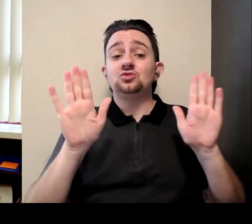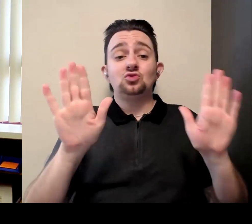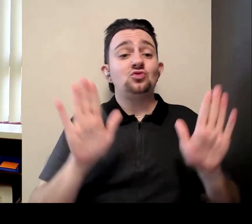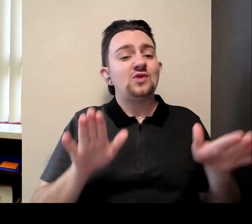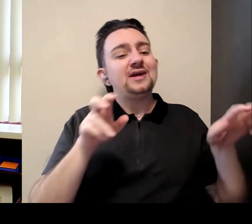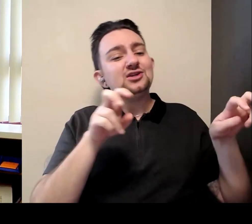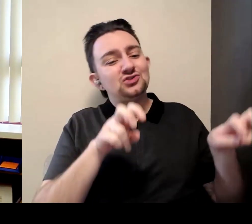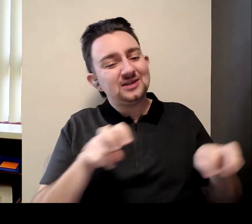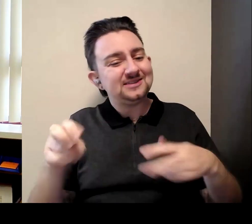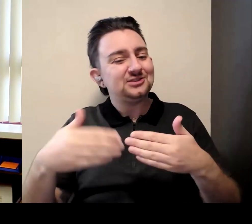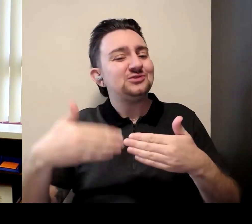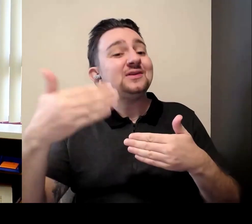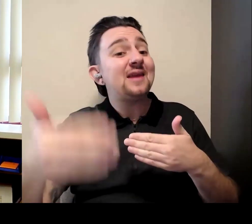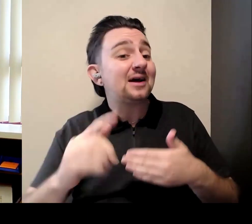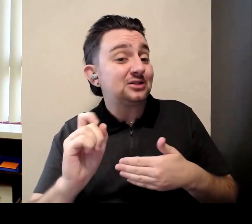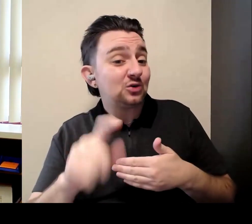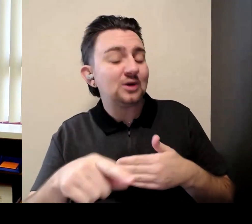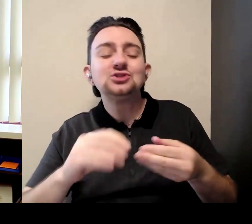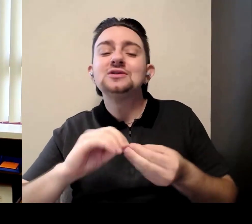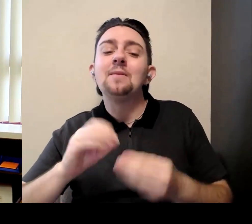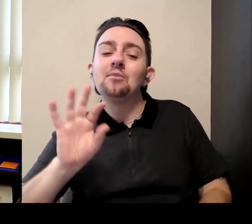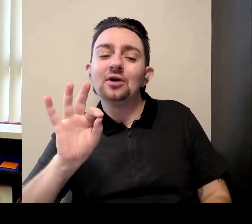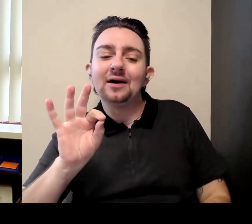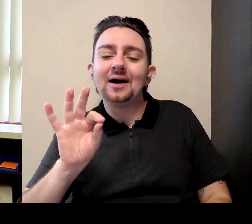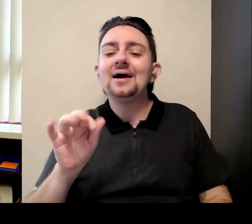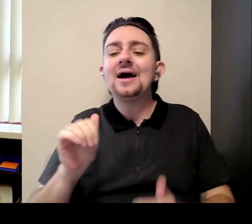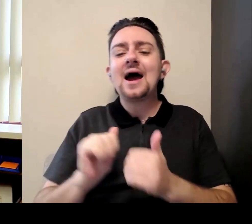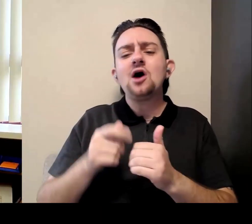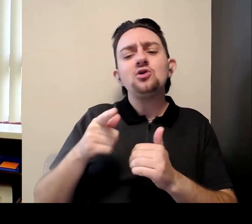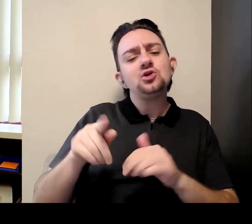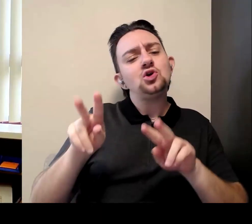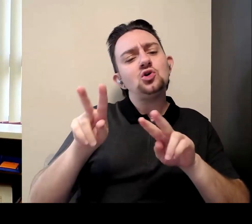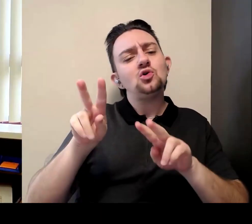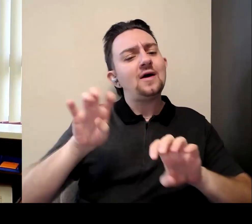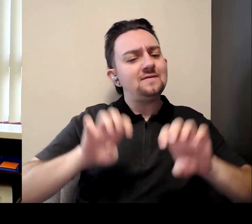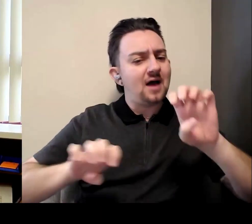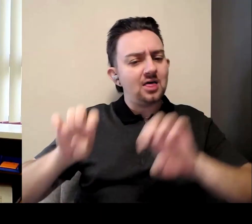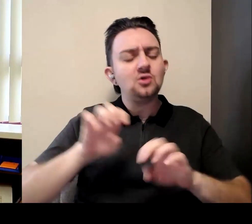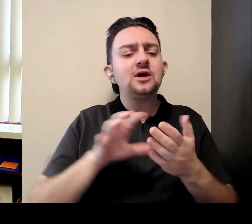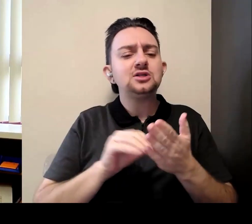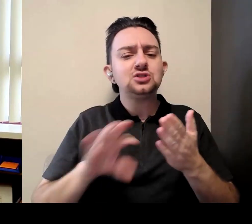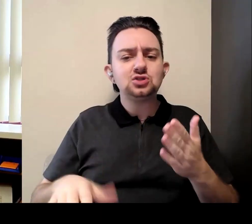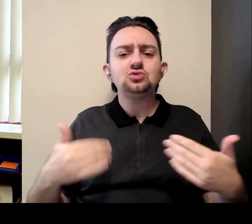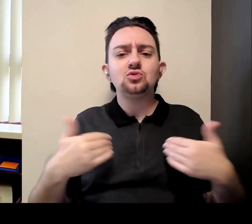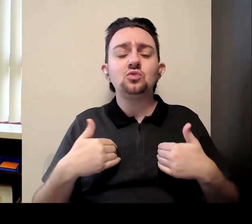Question 9, how do you evaluate a student with dual sensory loss, deaf-blindness for SLD?